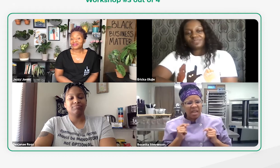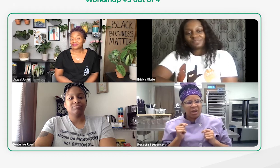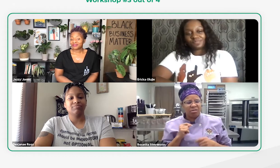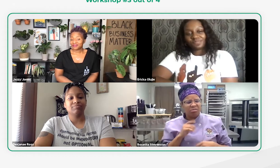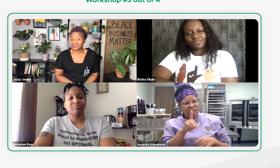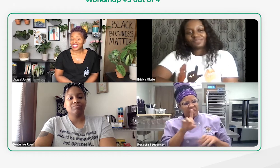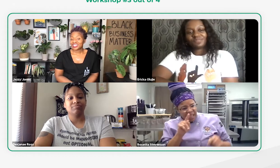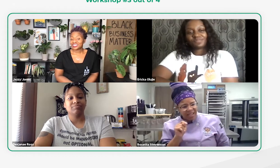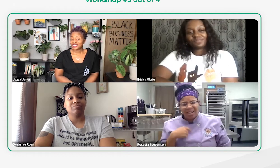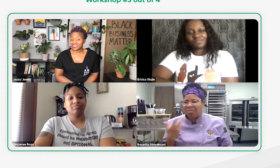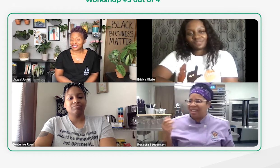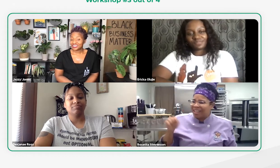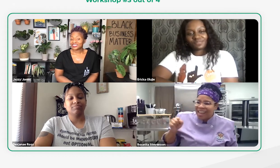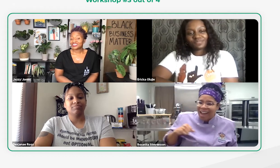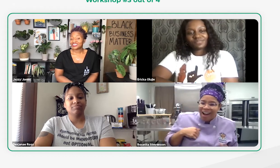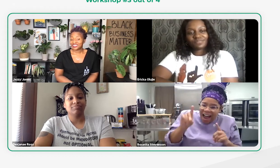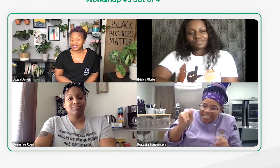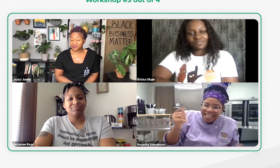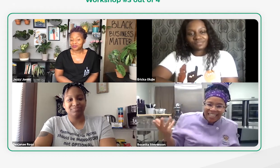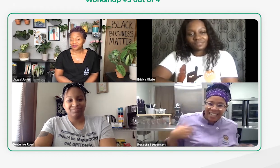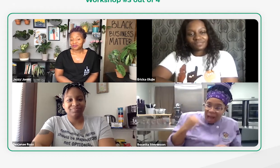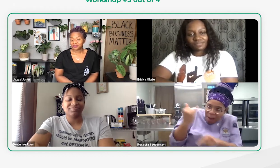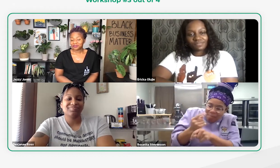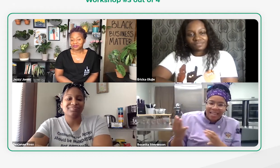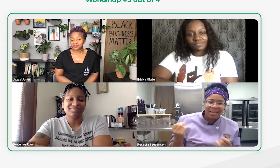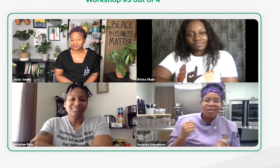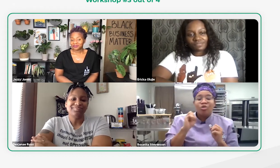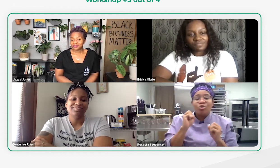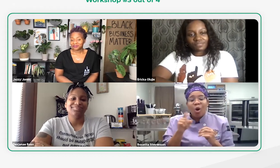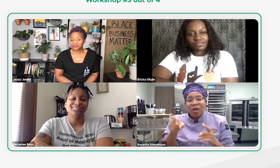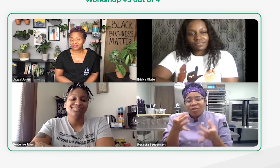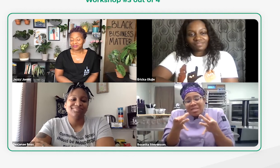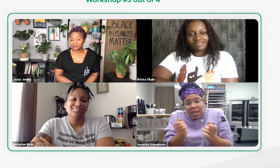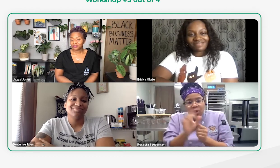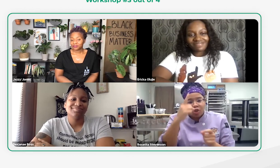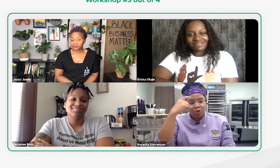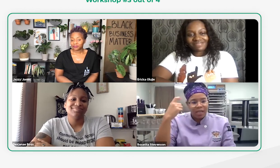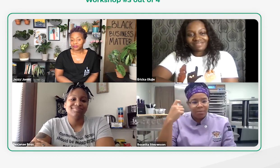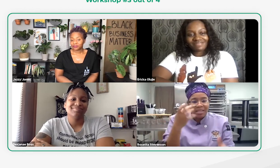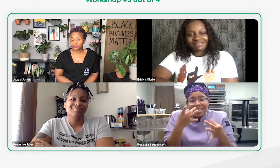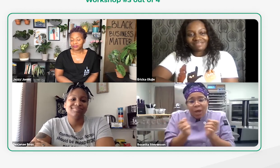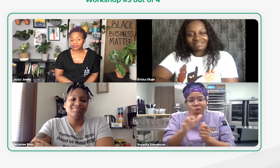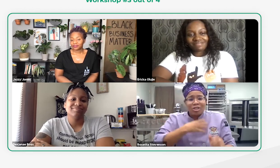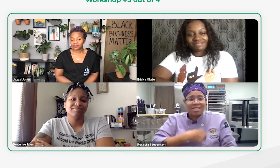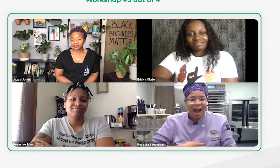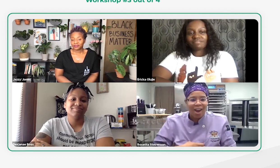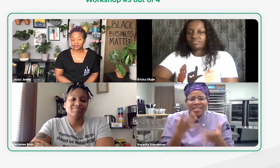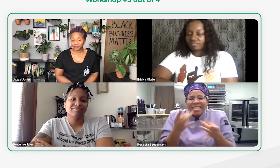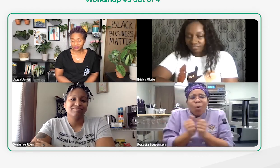it could happen. Now, they look at me and say well Rosetta made it. I made it. What I would say it